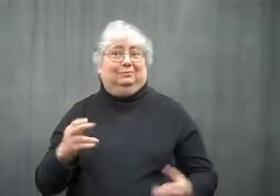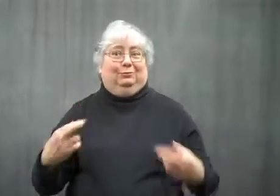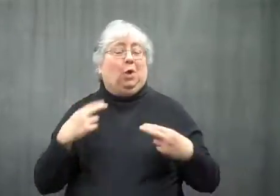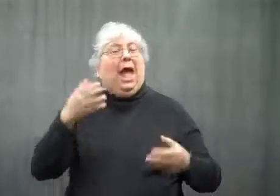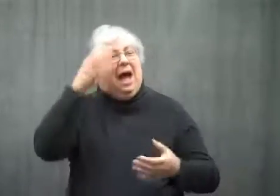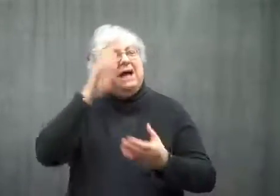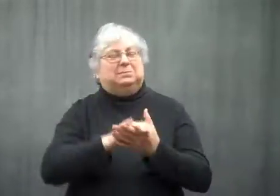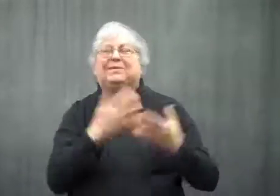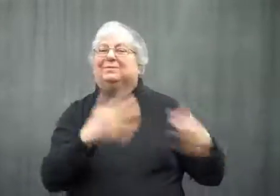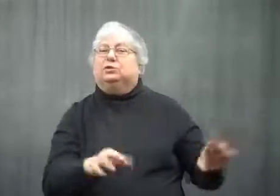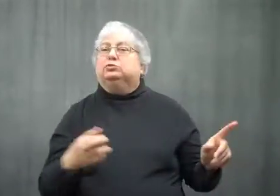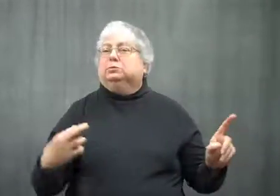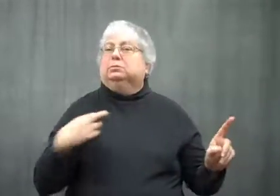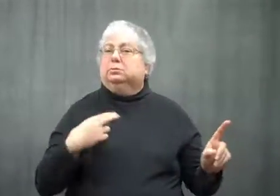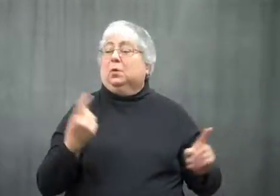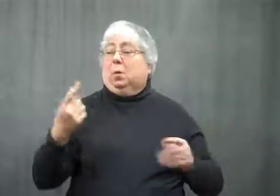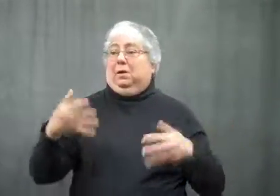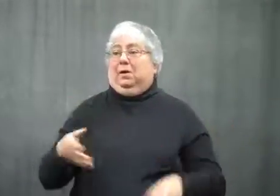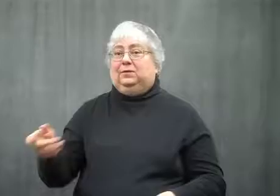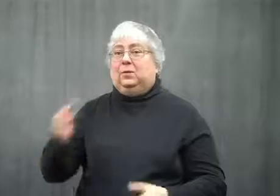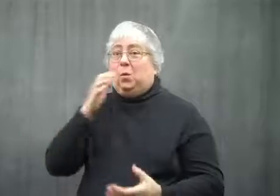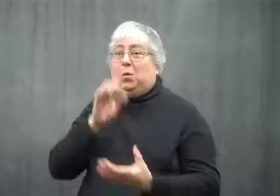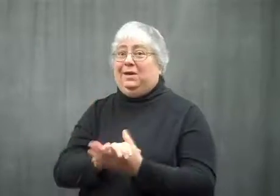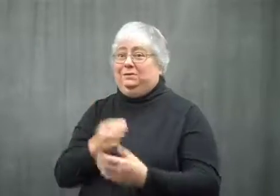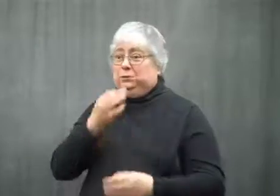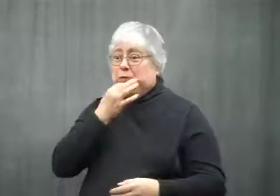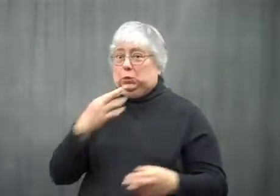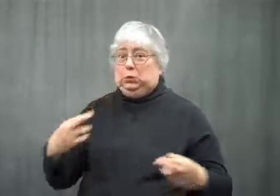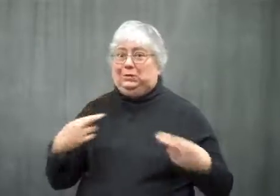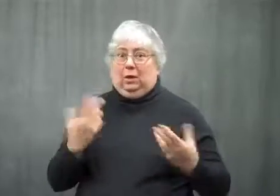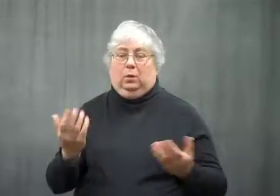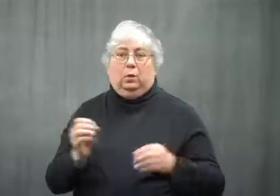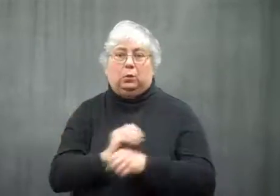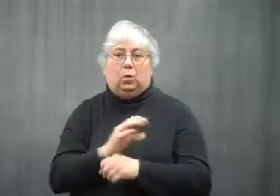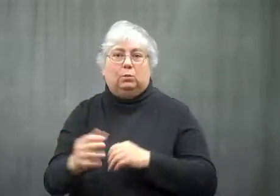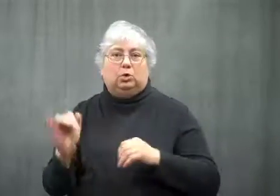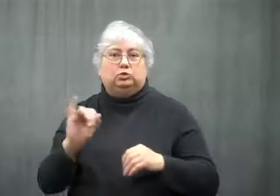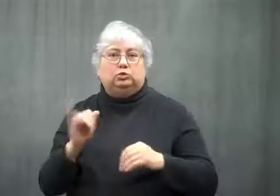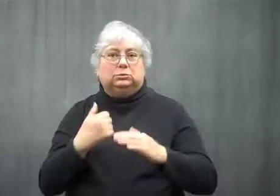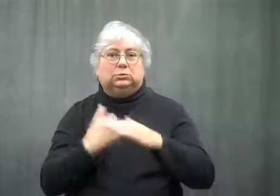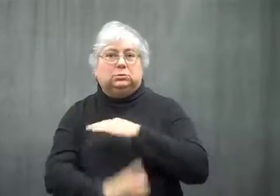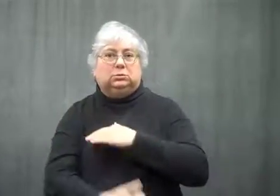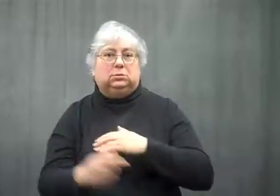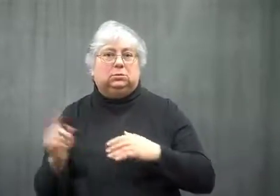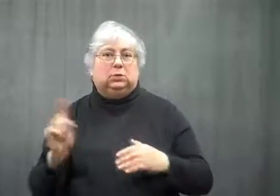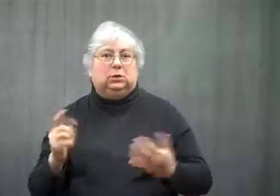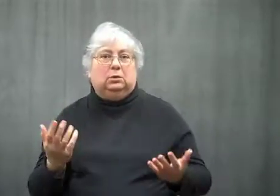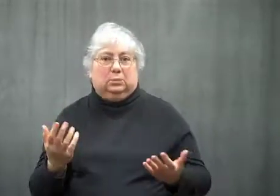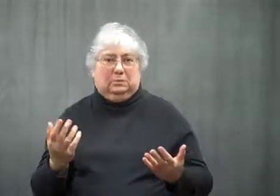Phillip has retired, and Diann will retire soon. They will no longer have insurance coverage for Aria.